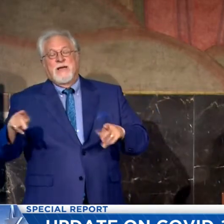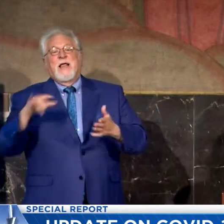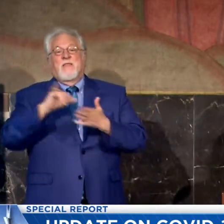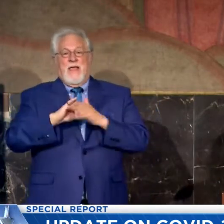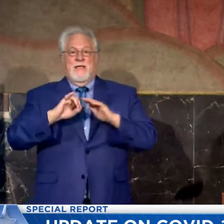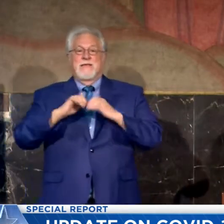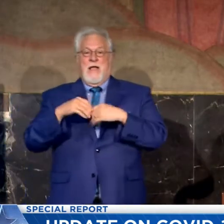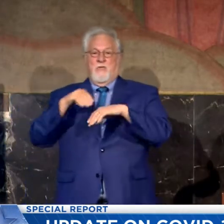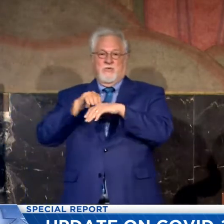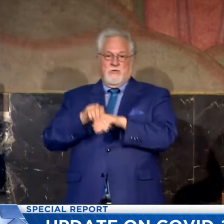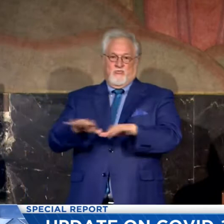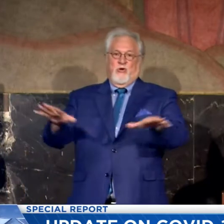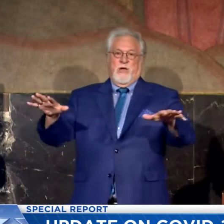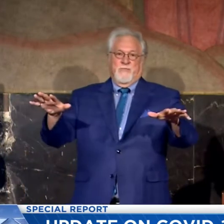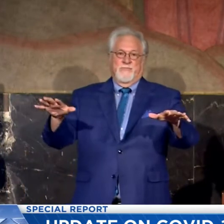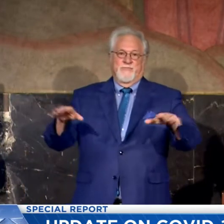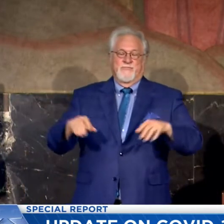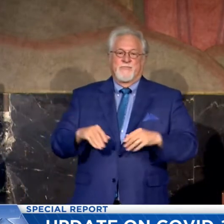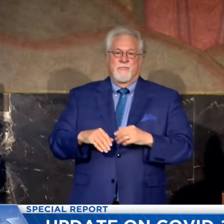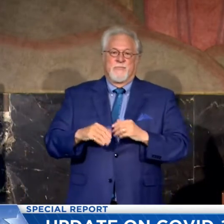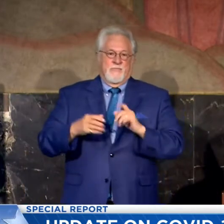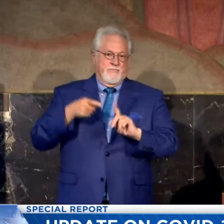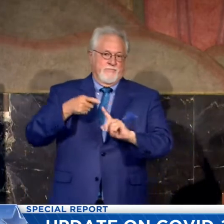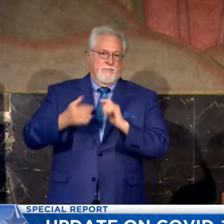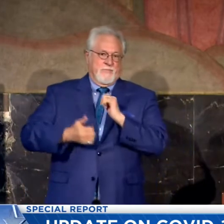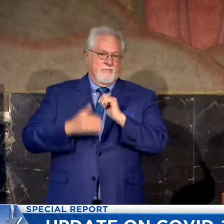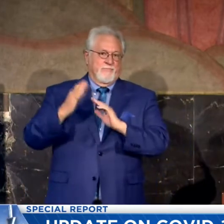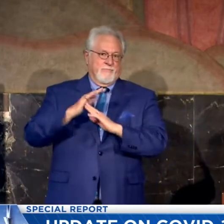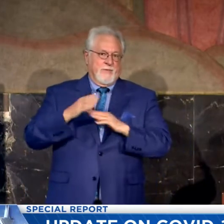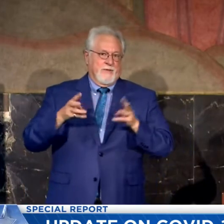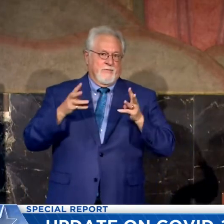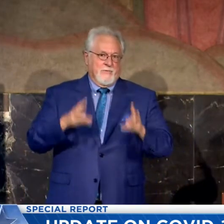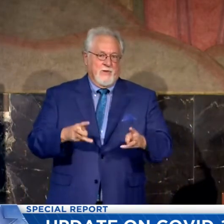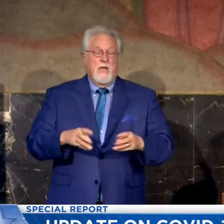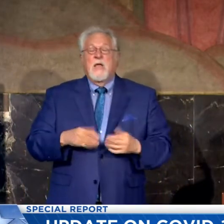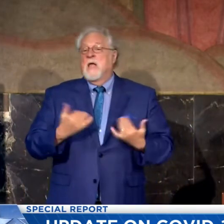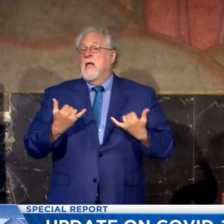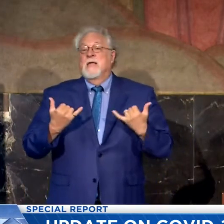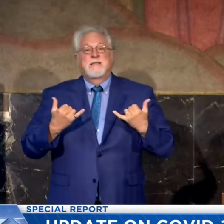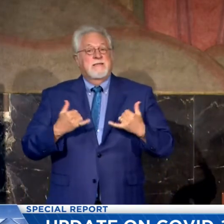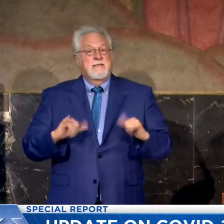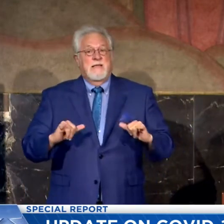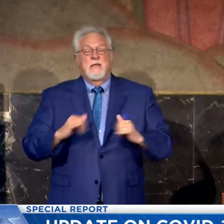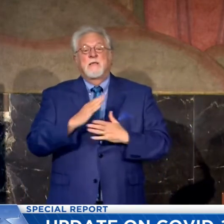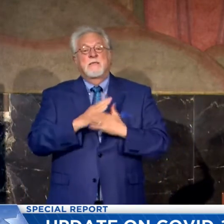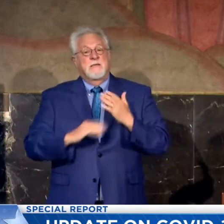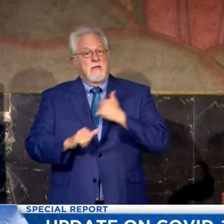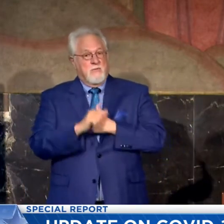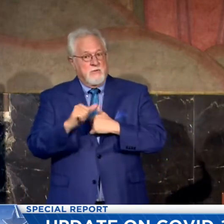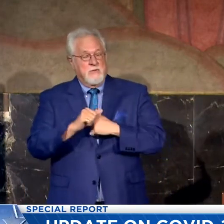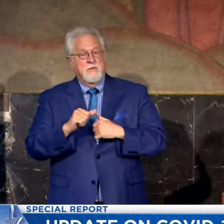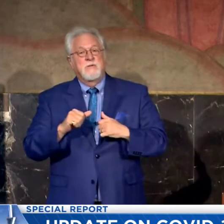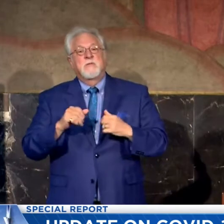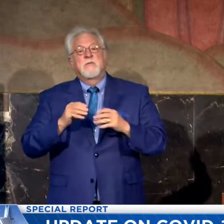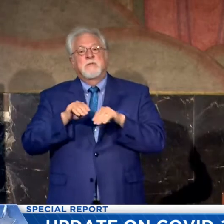BECOME AIRBORNE . THEY GET BREATHED IN BY SOMEONE ELSE. THAT IS THE MAIN WAY THAT THESE